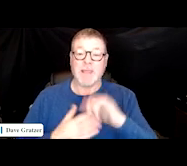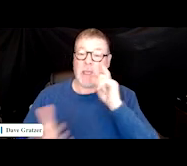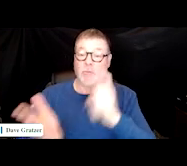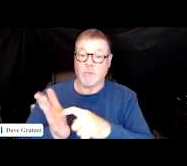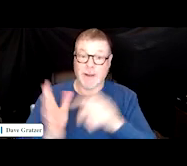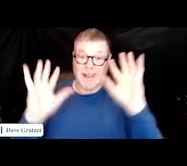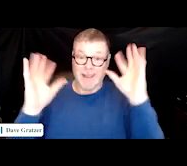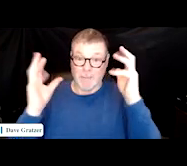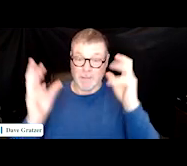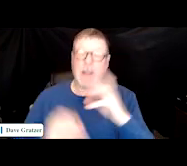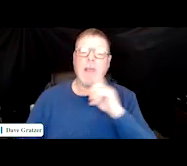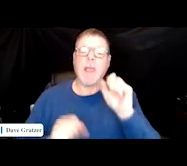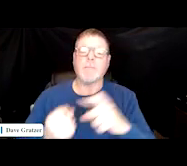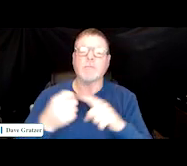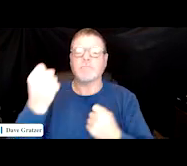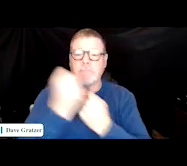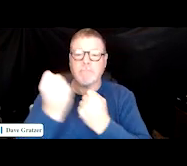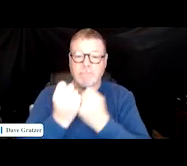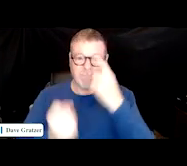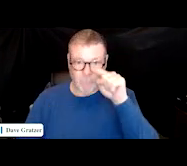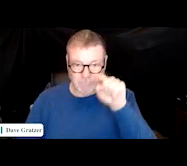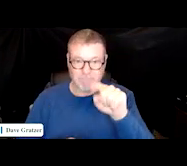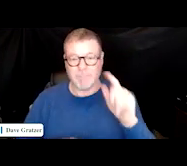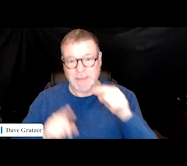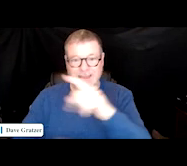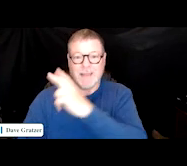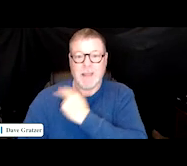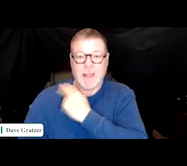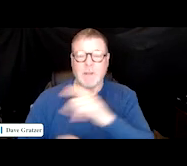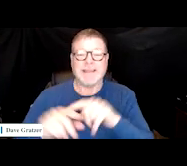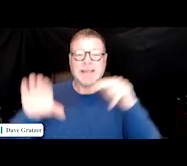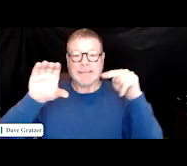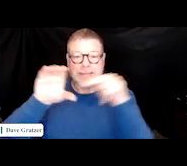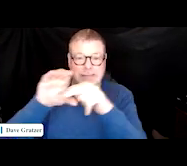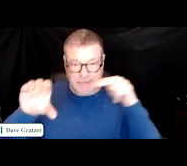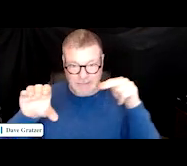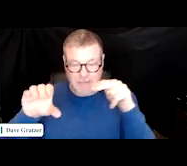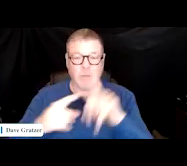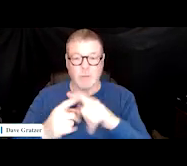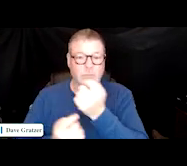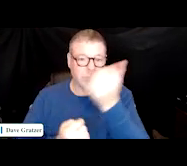and was able to advocate for him at the hospital to get a CT scan to be able to rule out the TBI.